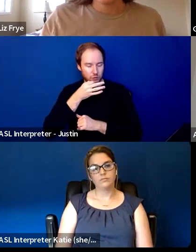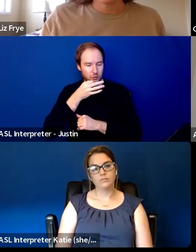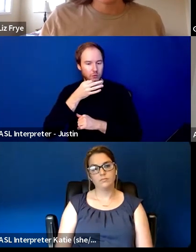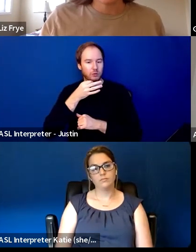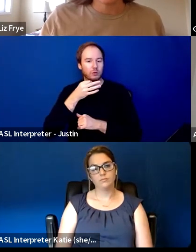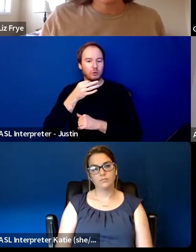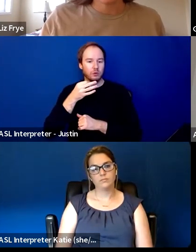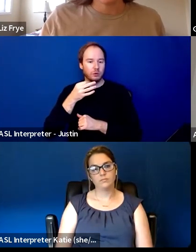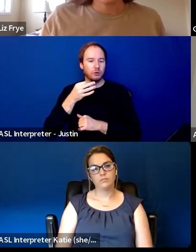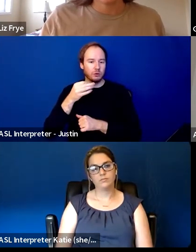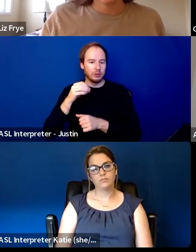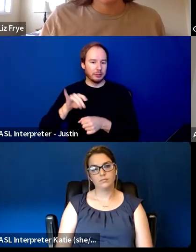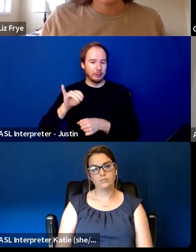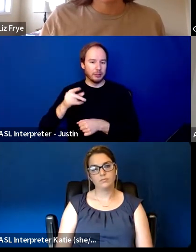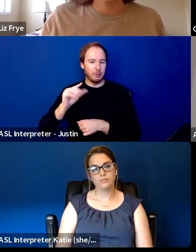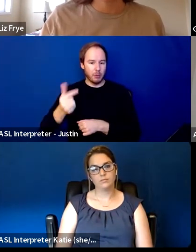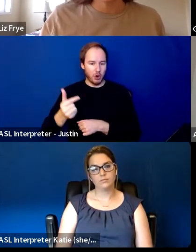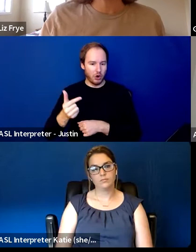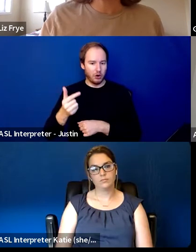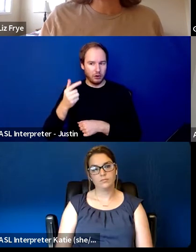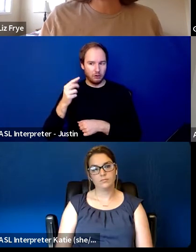in Pittsburgh in the next few months.